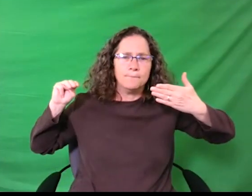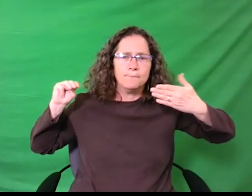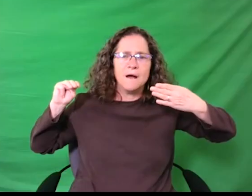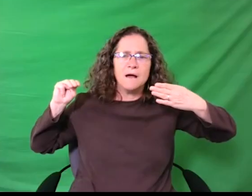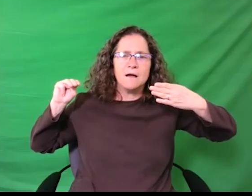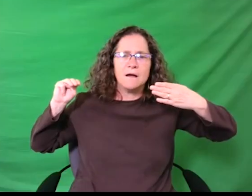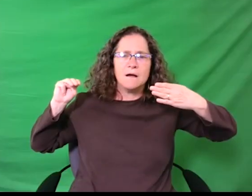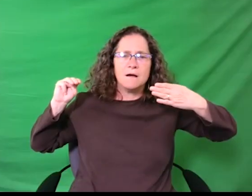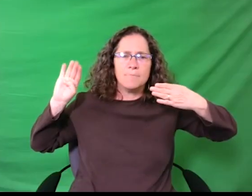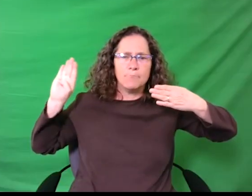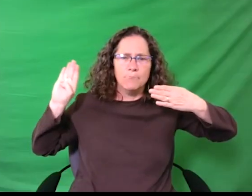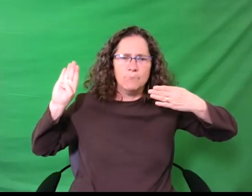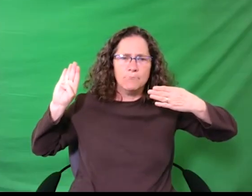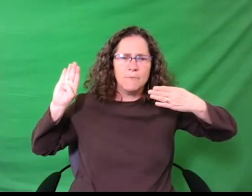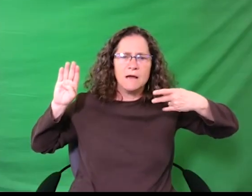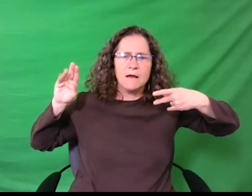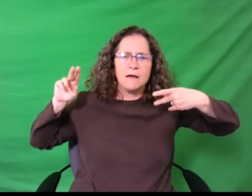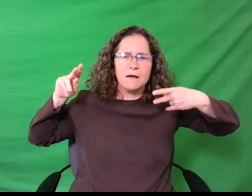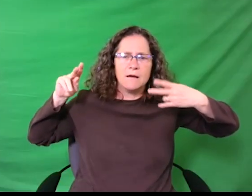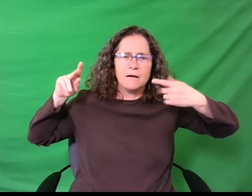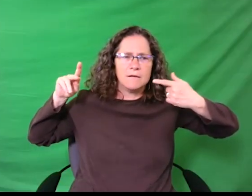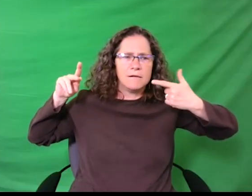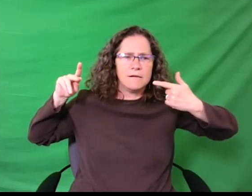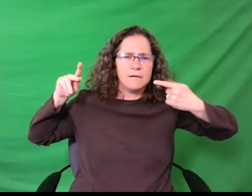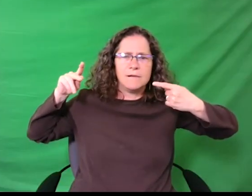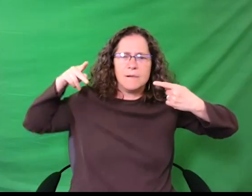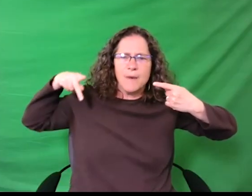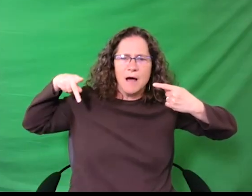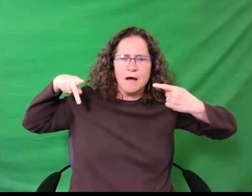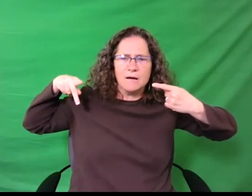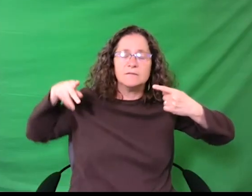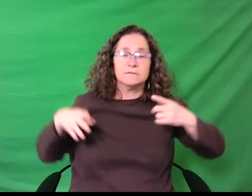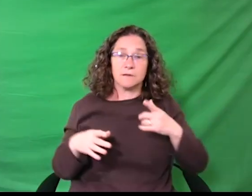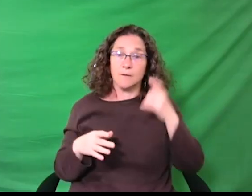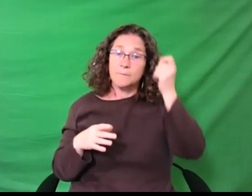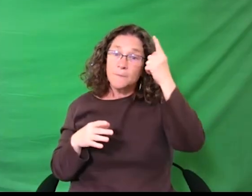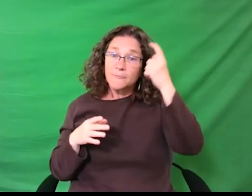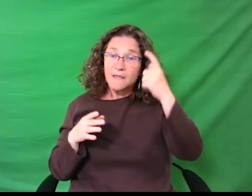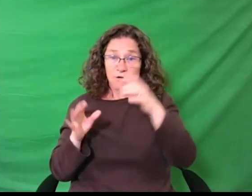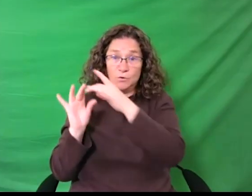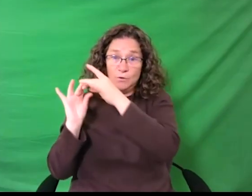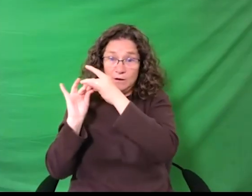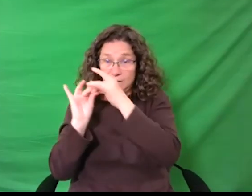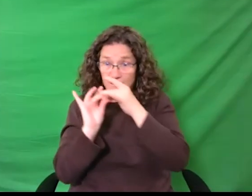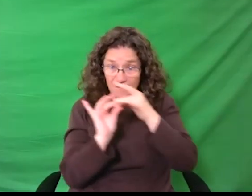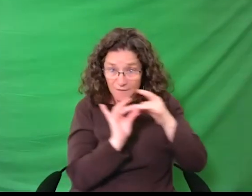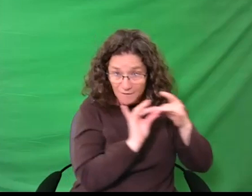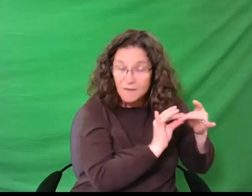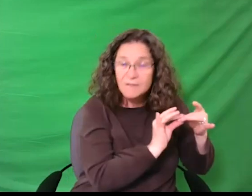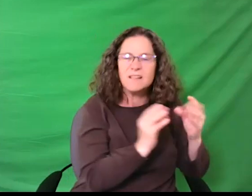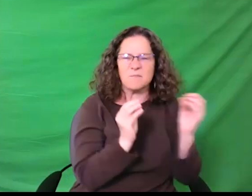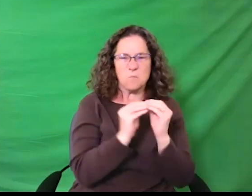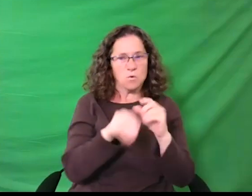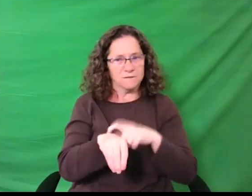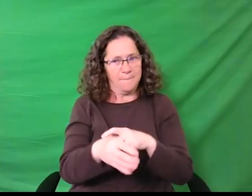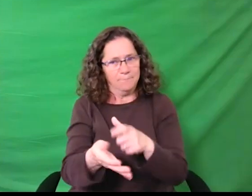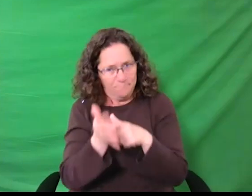It does take more time to learn it at a connected speech level. Generally, we say it takes approximately 20 hours